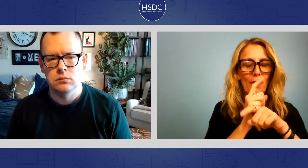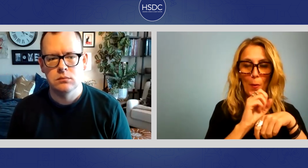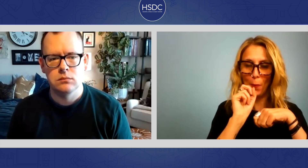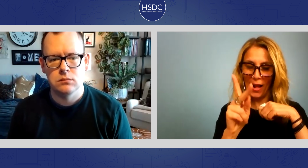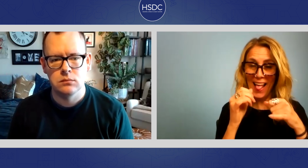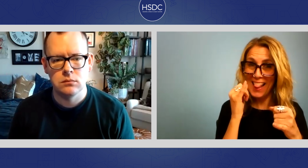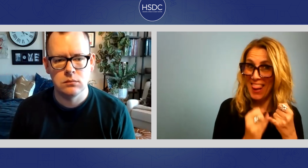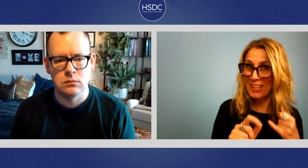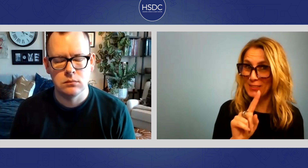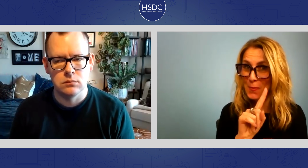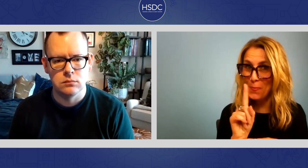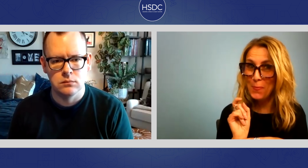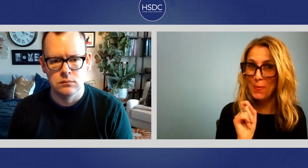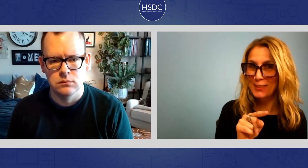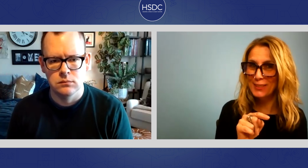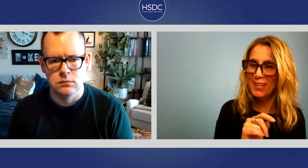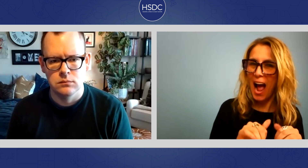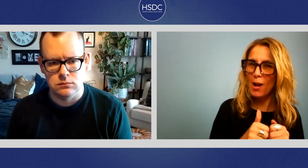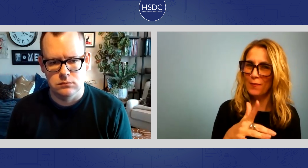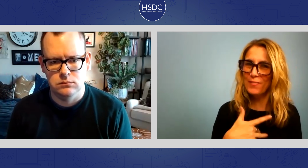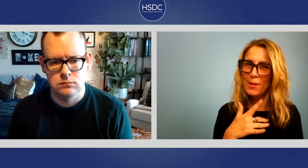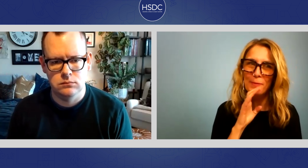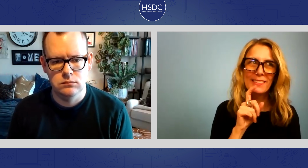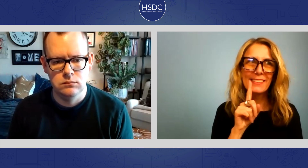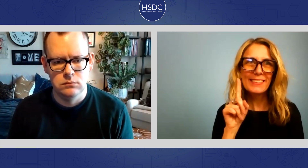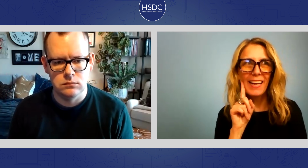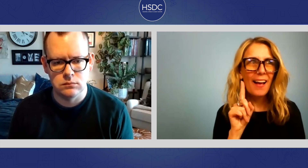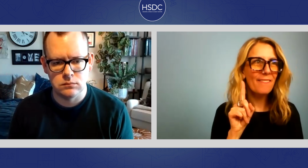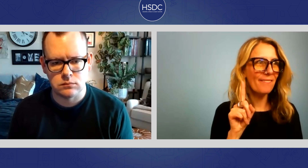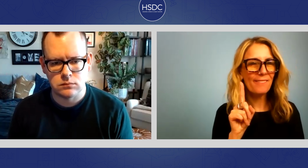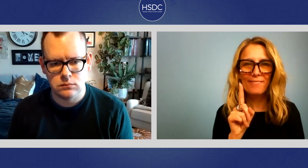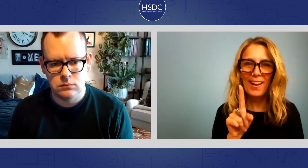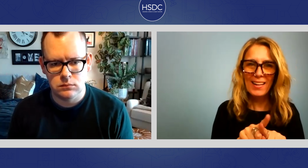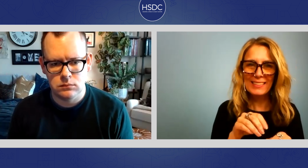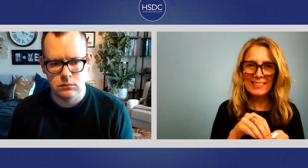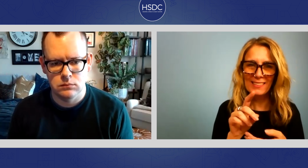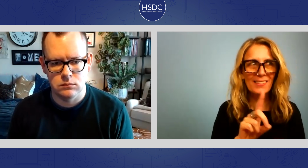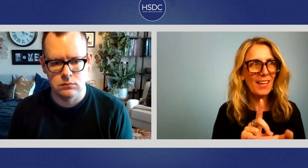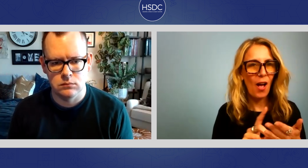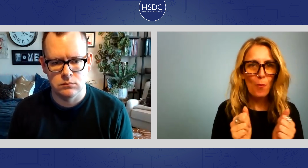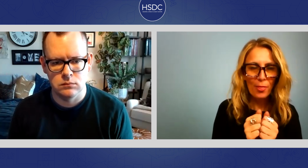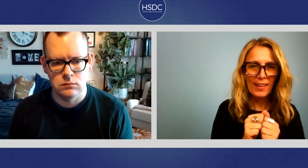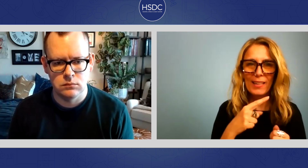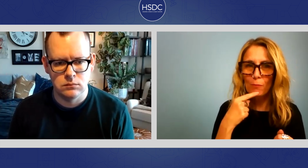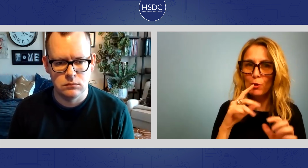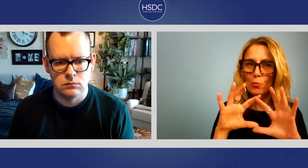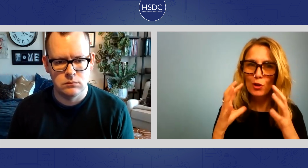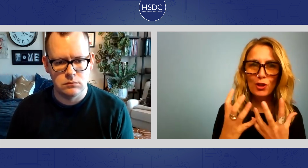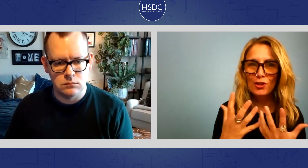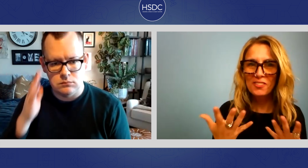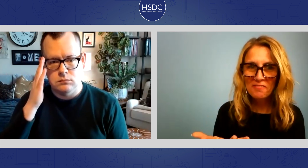Right. Well, the last question I have: how do you feel being a Deaf interior designer working in the hearing world?